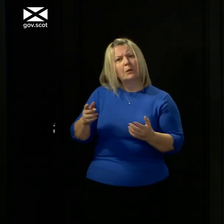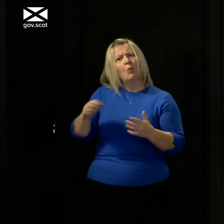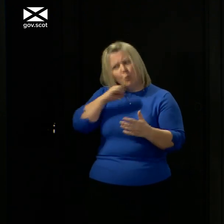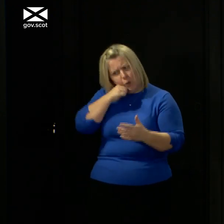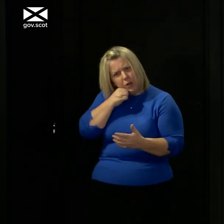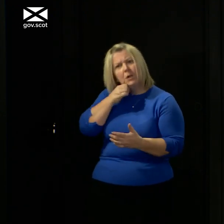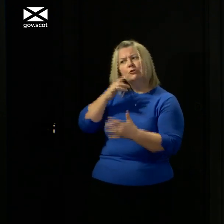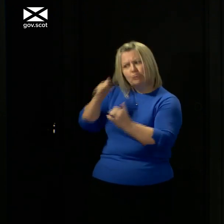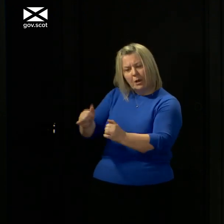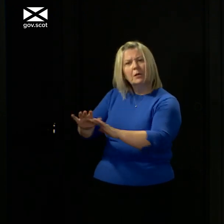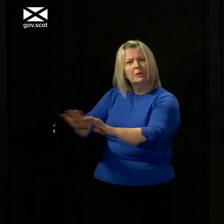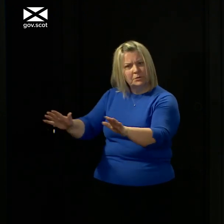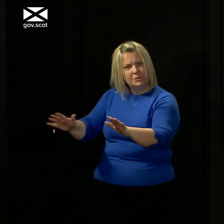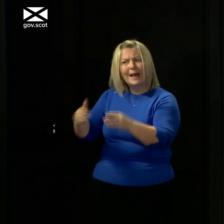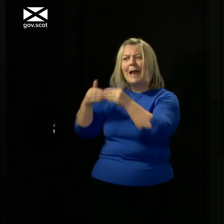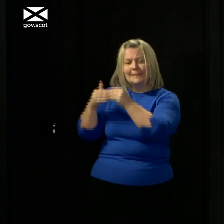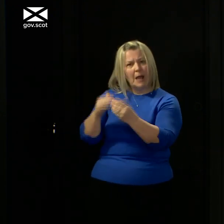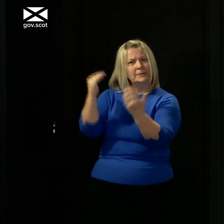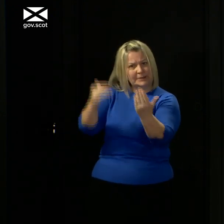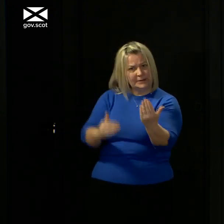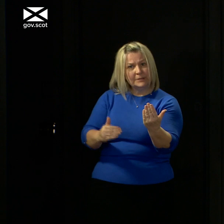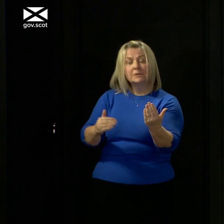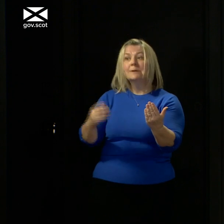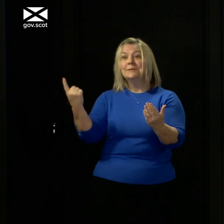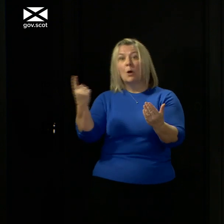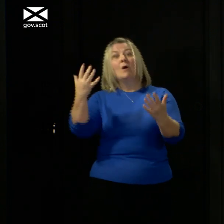in place for all care homes that residents and this is very difficult